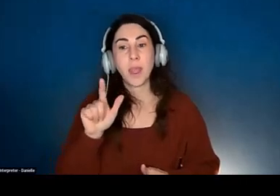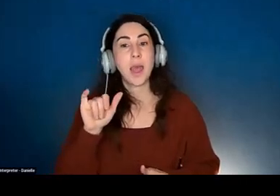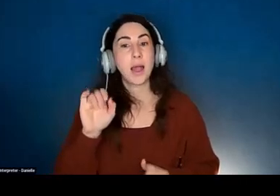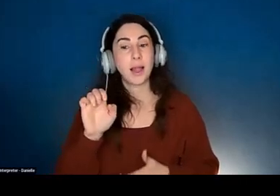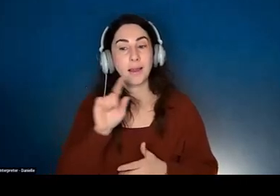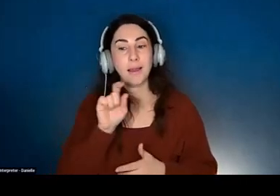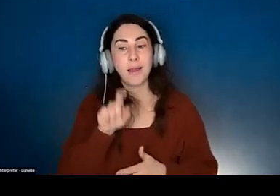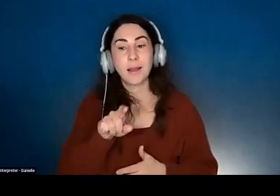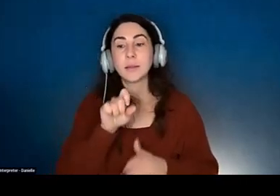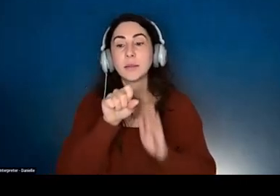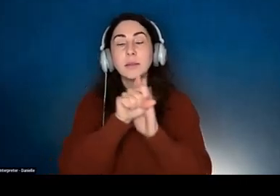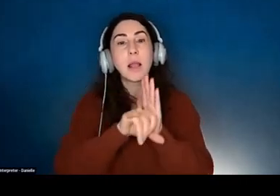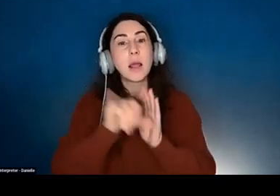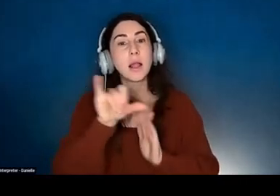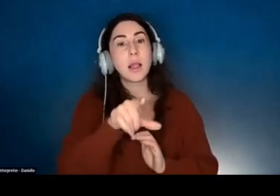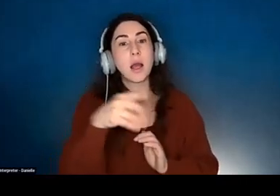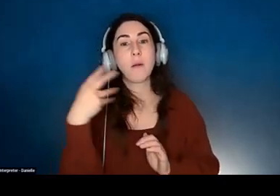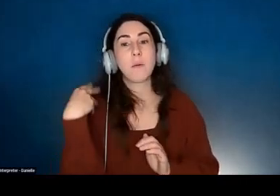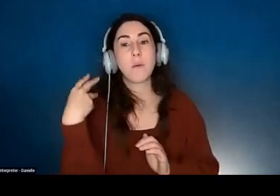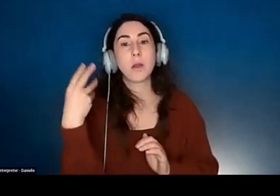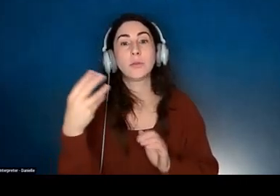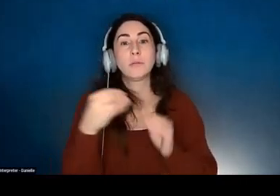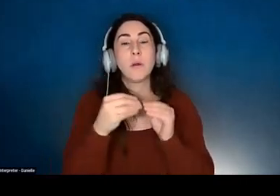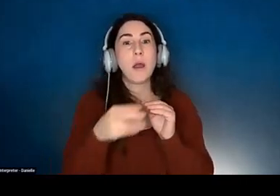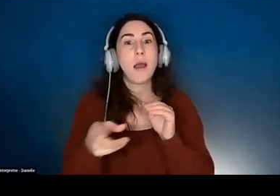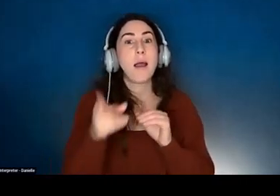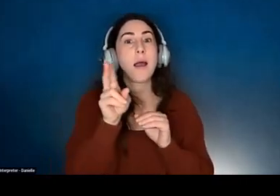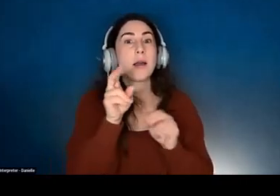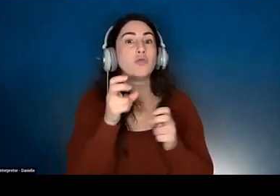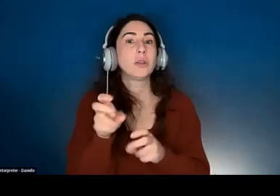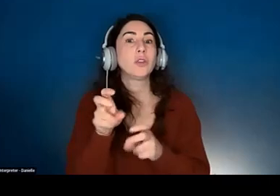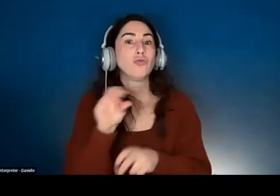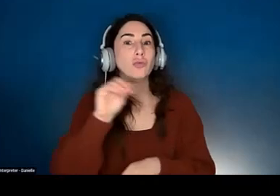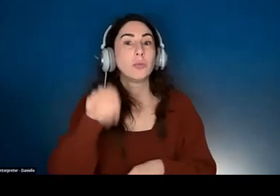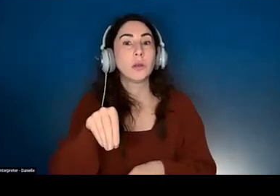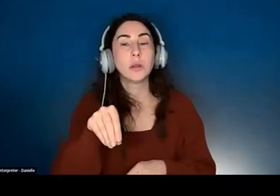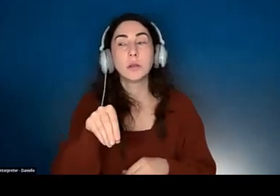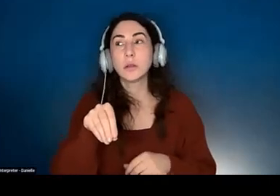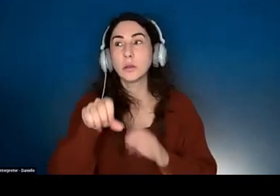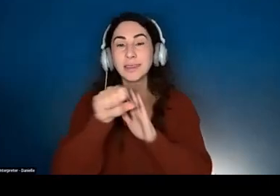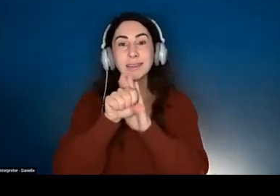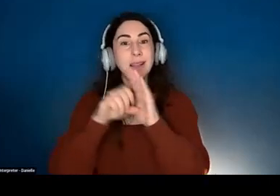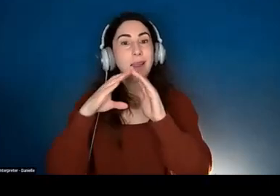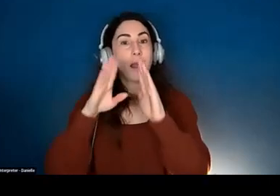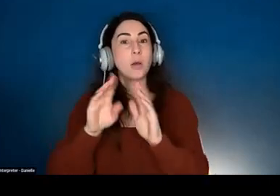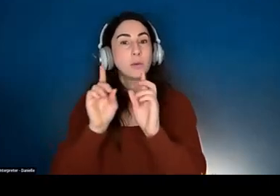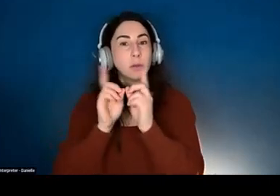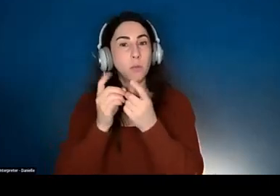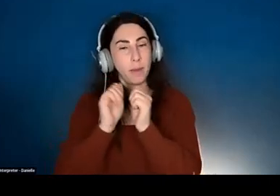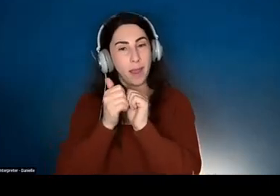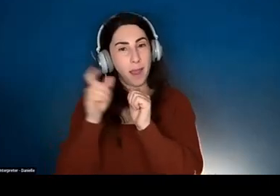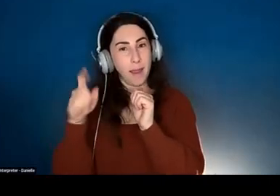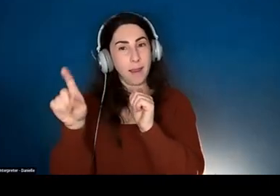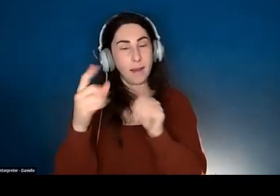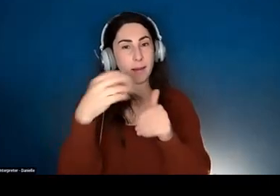Washington with higher transition rates what roles do state housing departments play in the transitions,